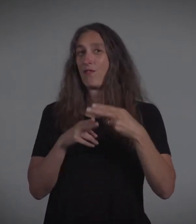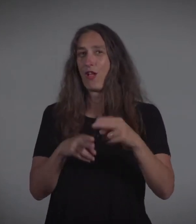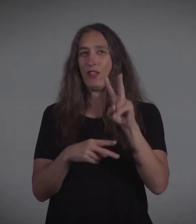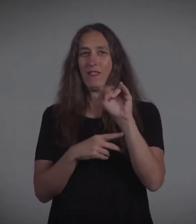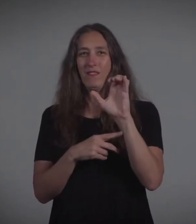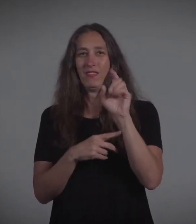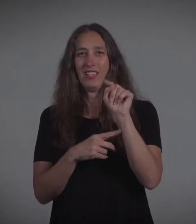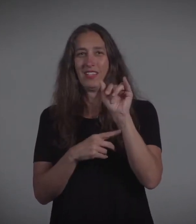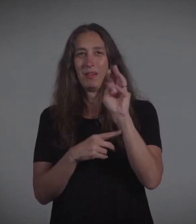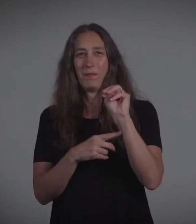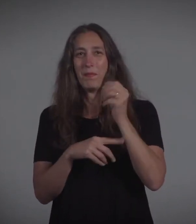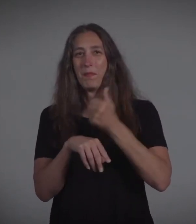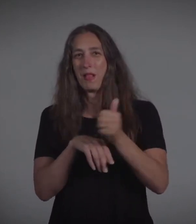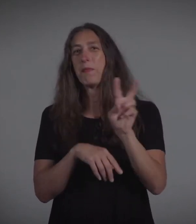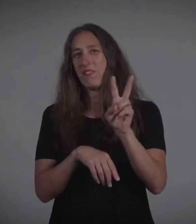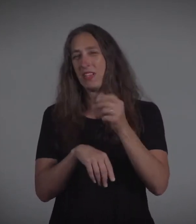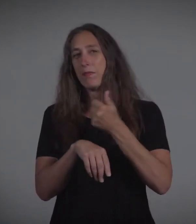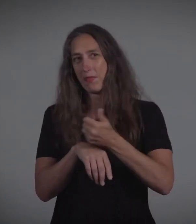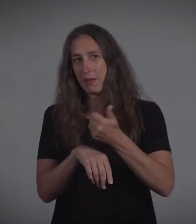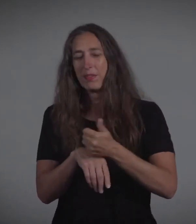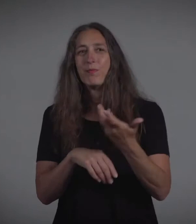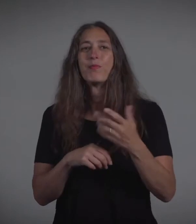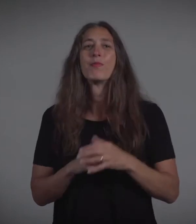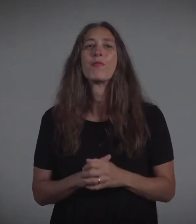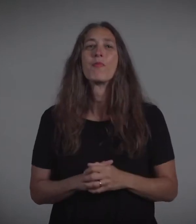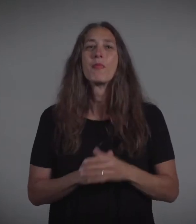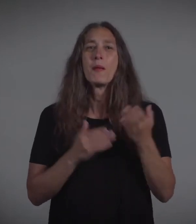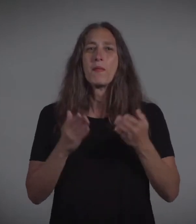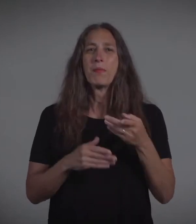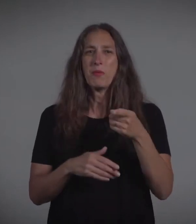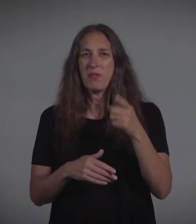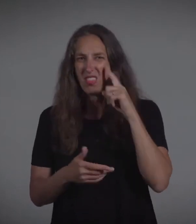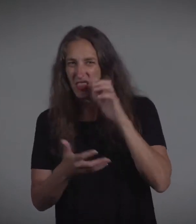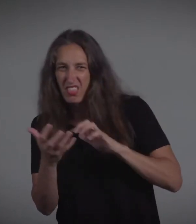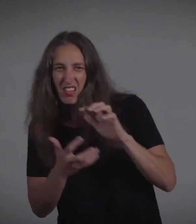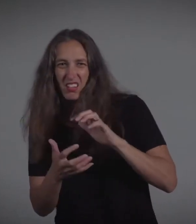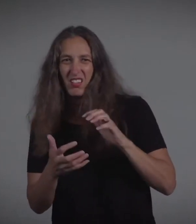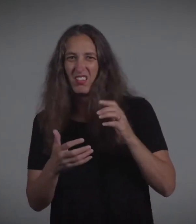That's called "victim blaming." This may confuse the person being hurt,